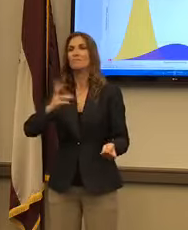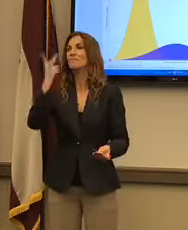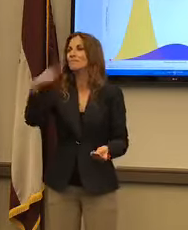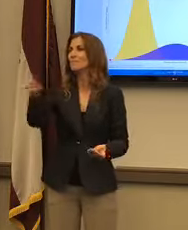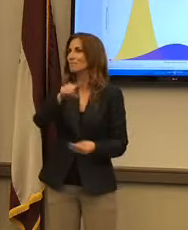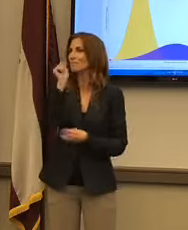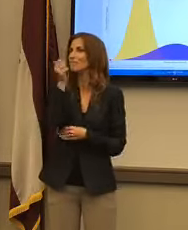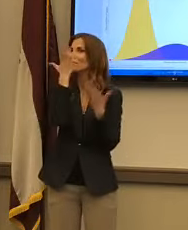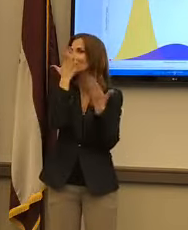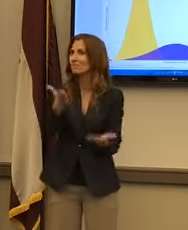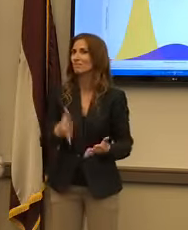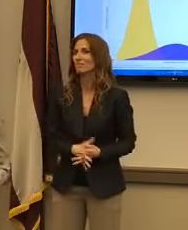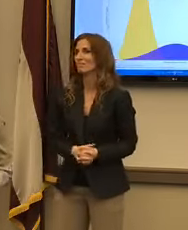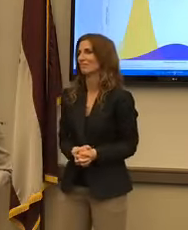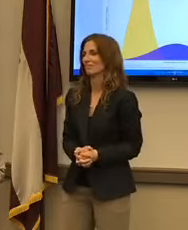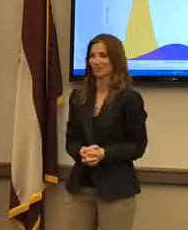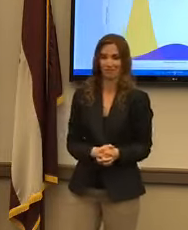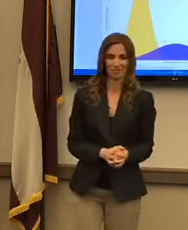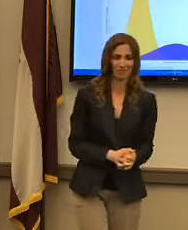tomorrow thank you